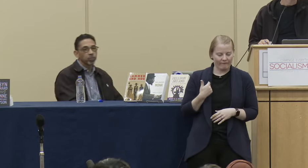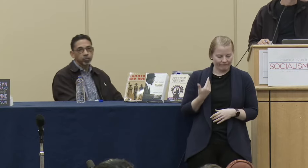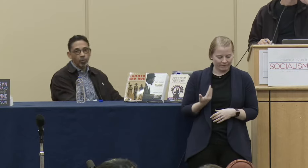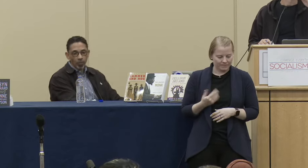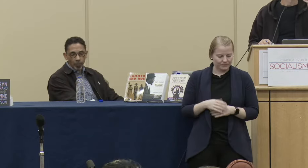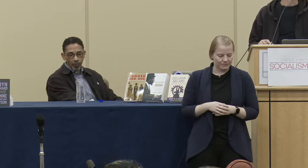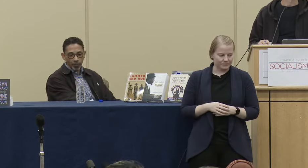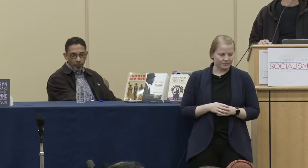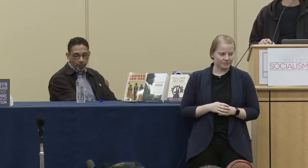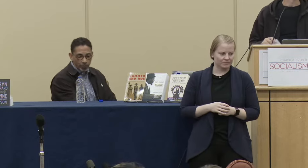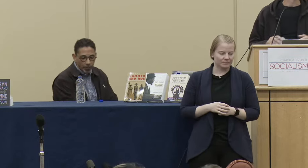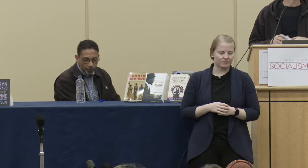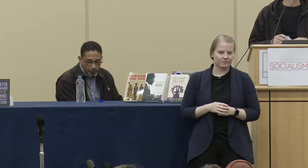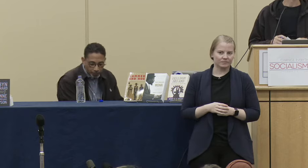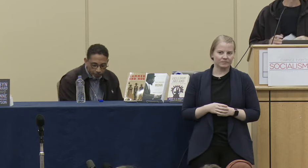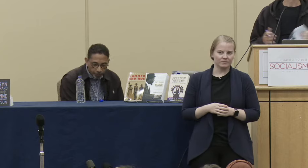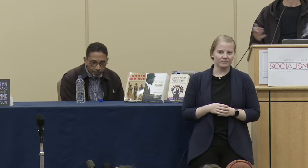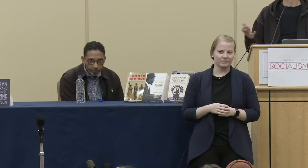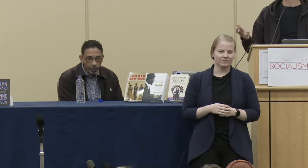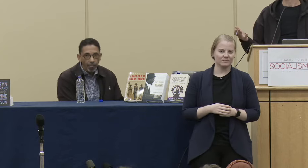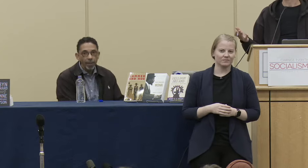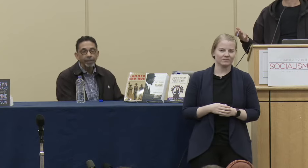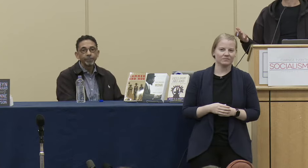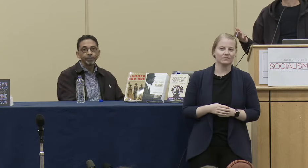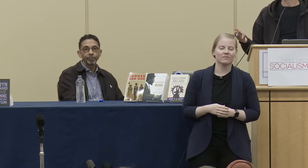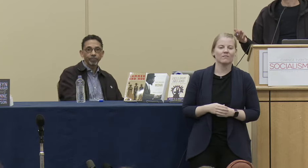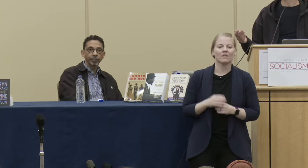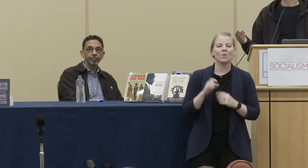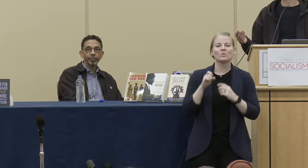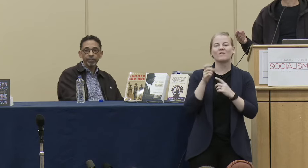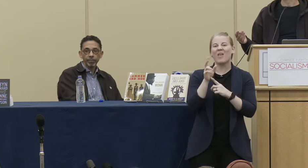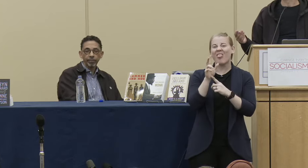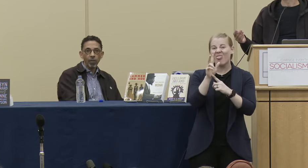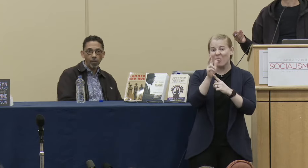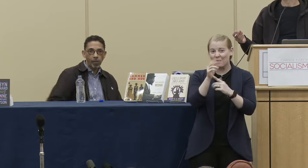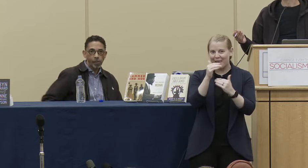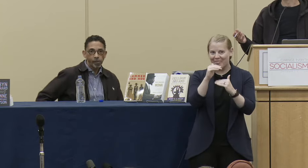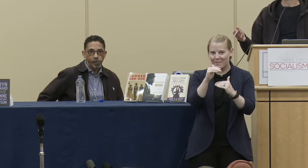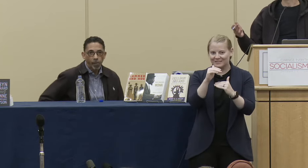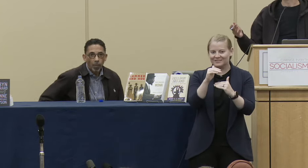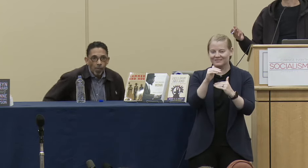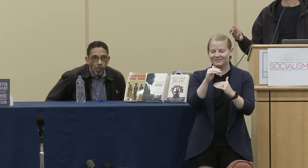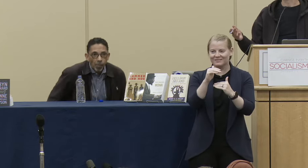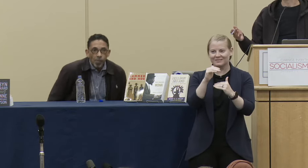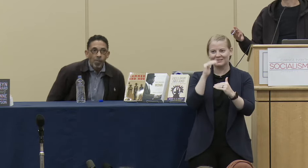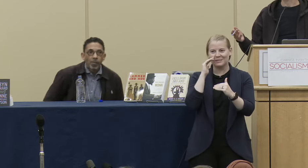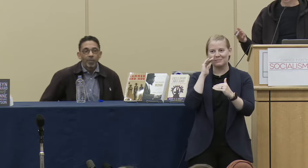questions and comments. I'm going to give you a